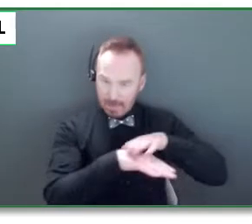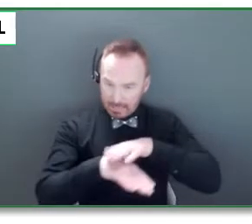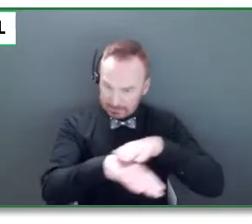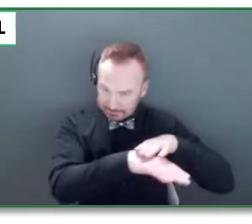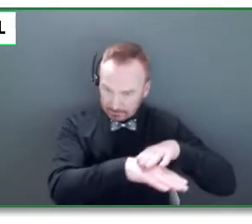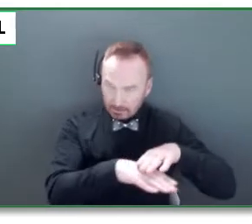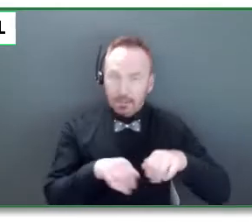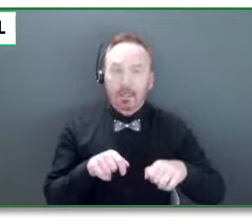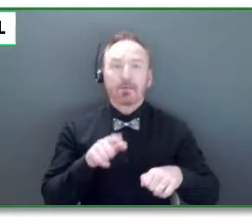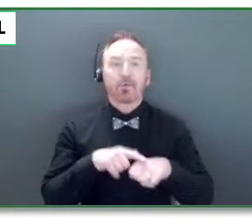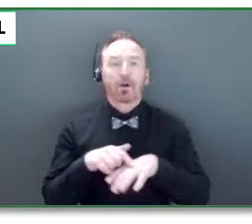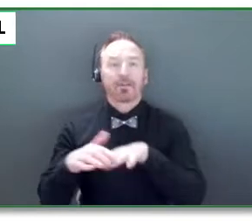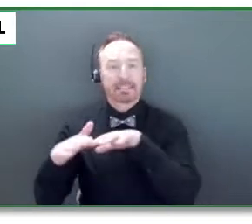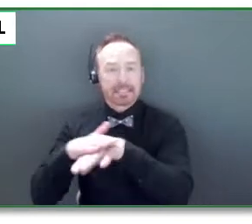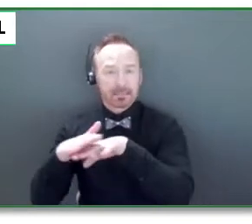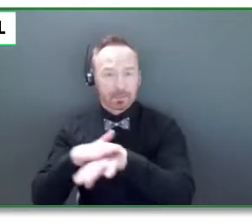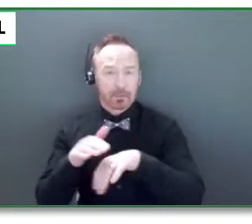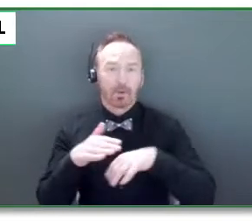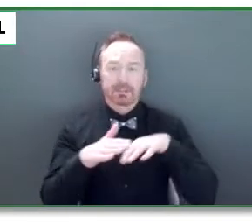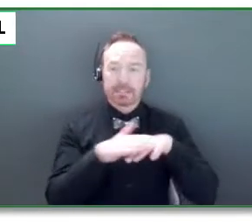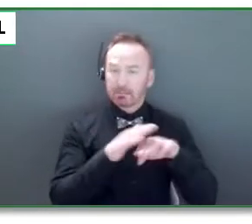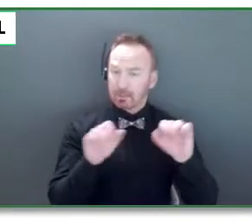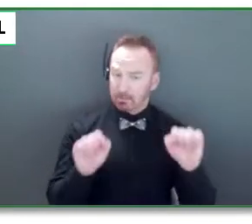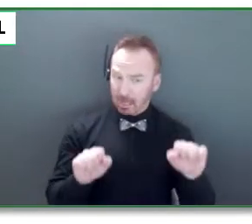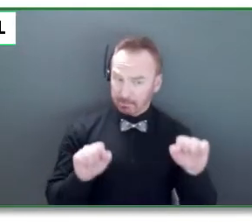That is the easiest way for everybody.